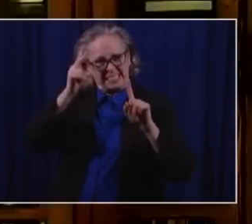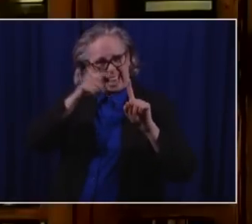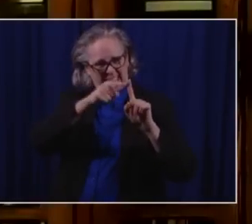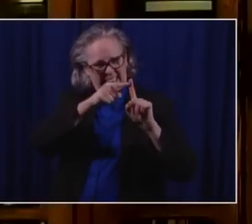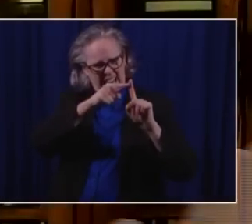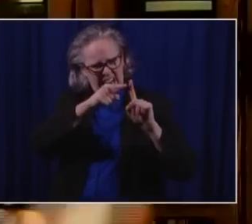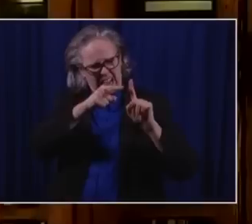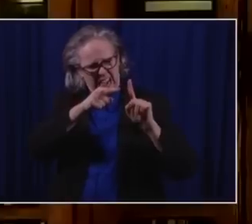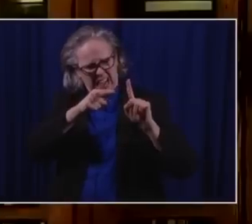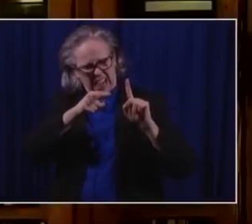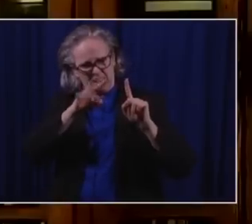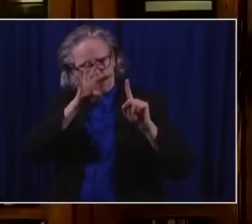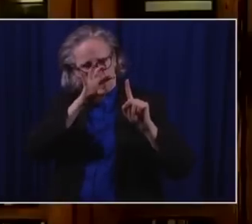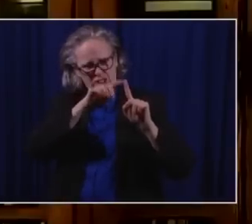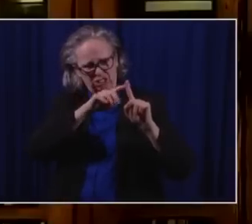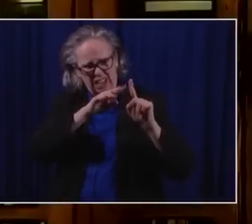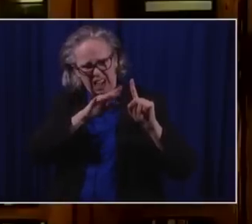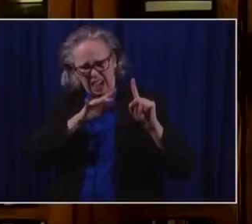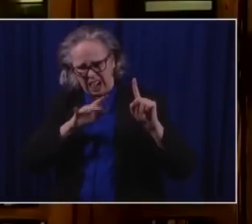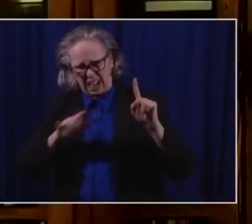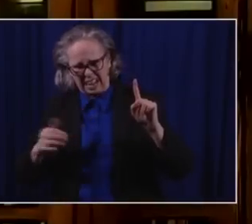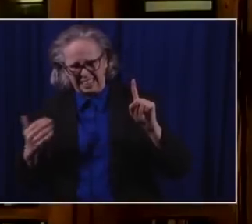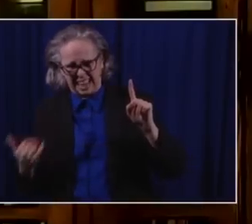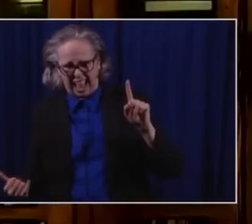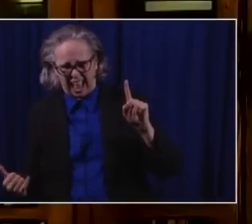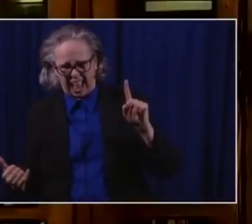in the hospital on his own at the same time on the 21st just on Saturday. We cross 900